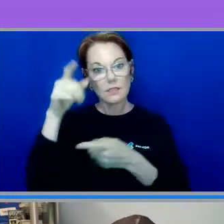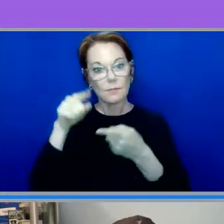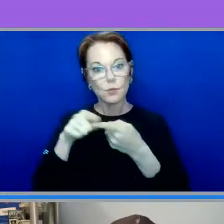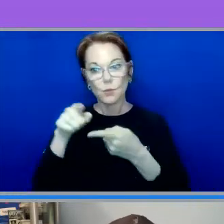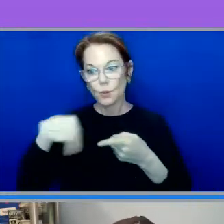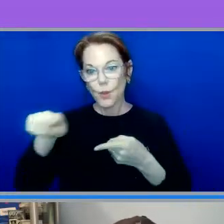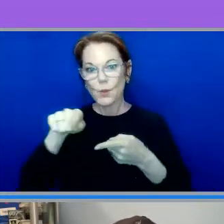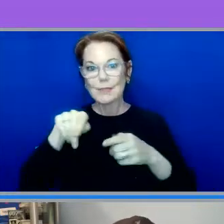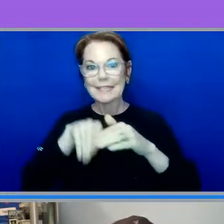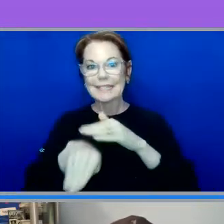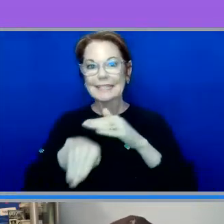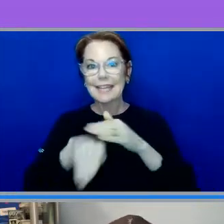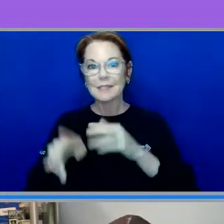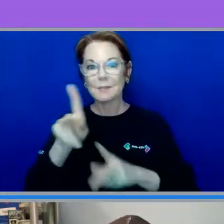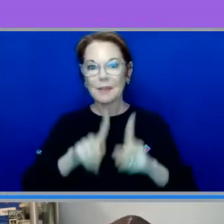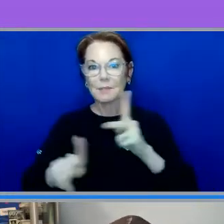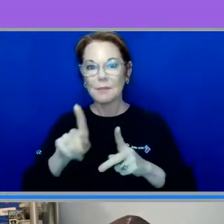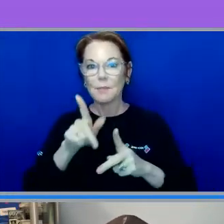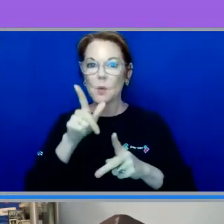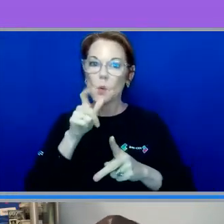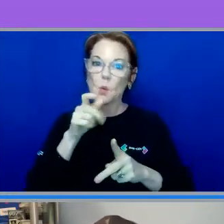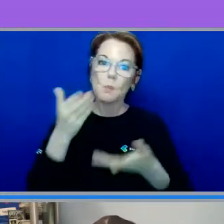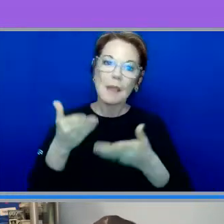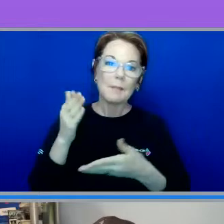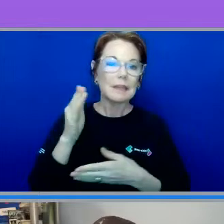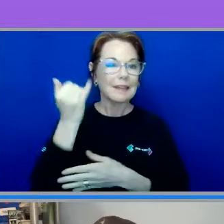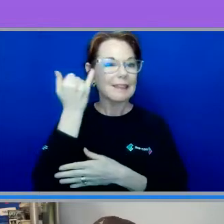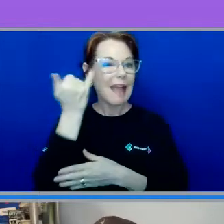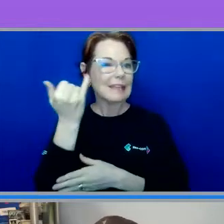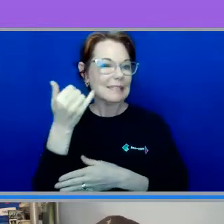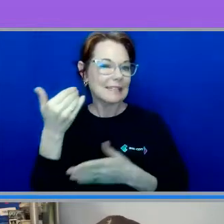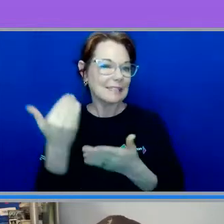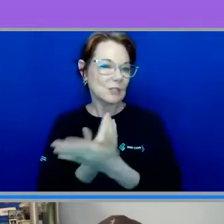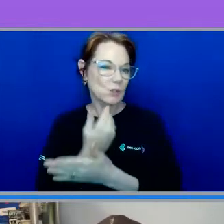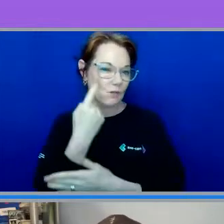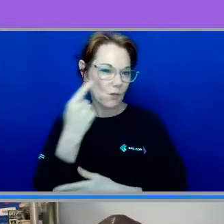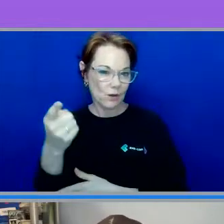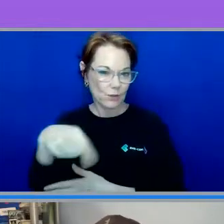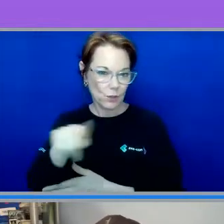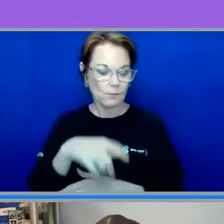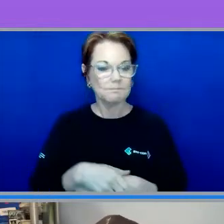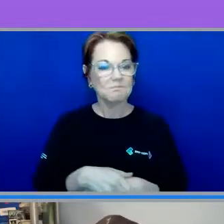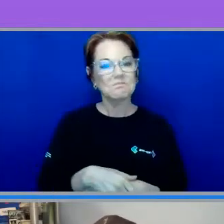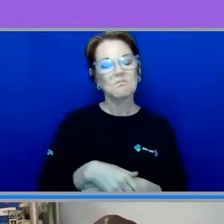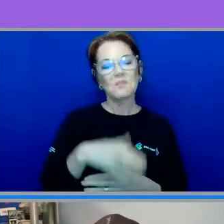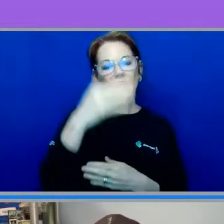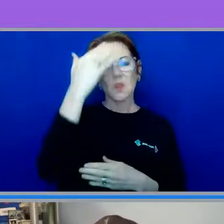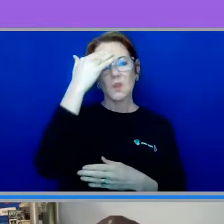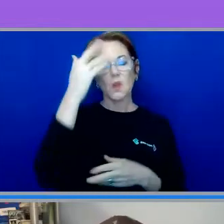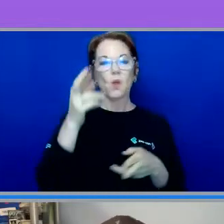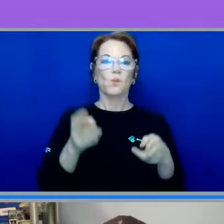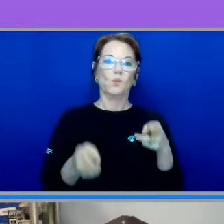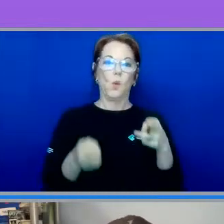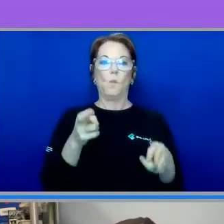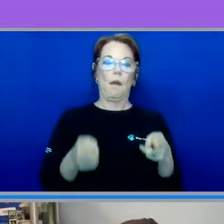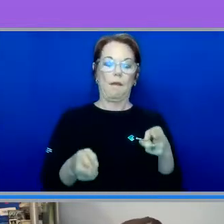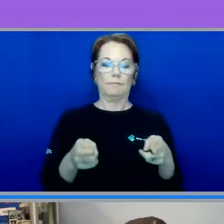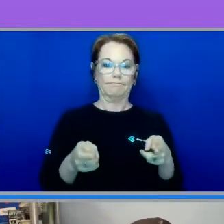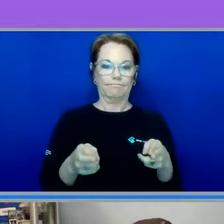who might be new to the idea. Think of GitHub actions like a little robot assistant, right?